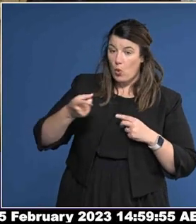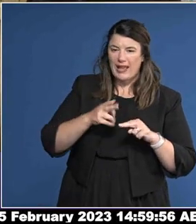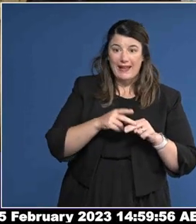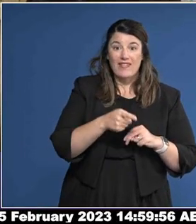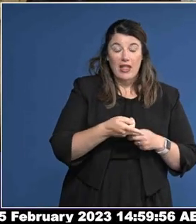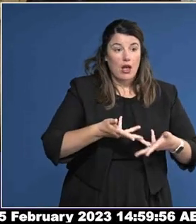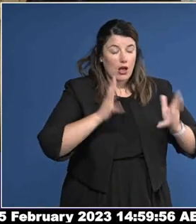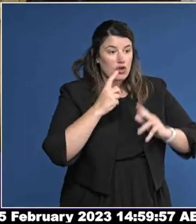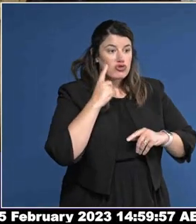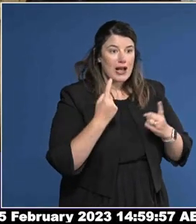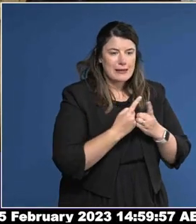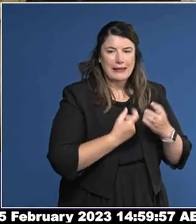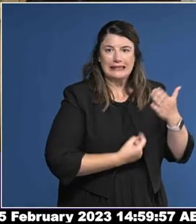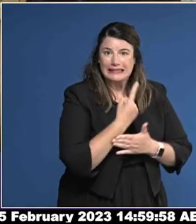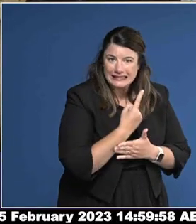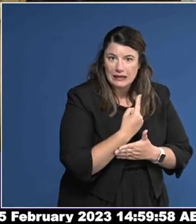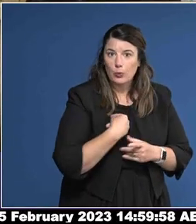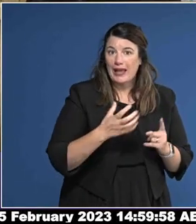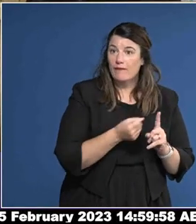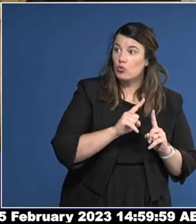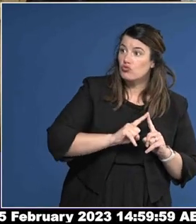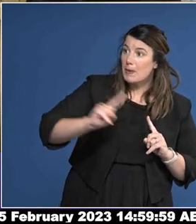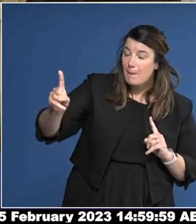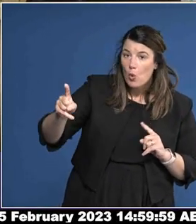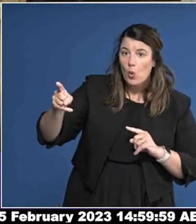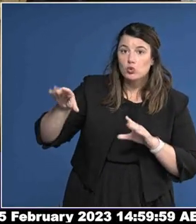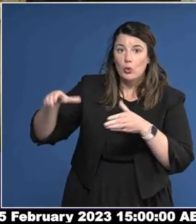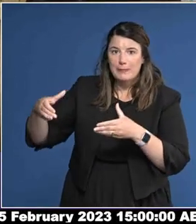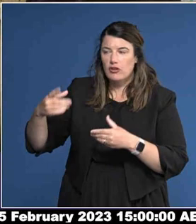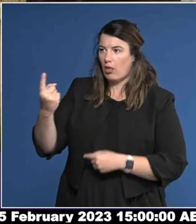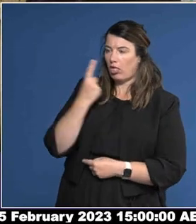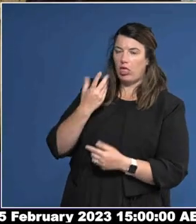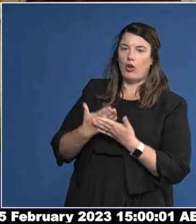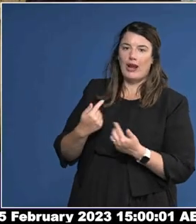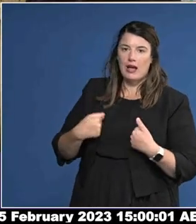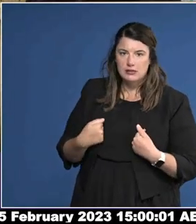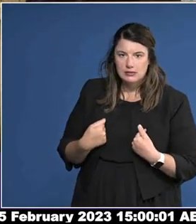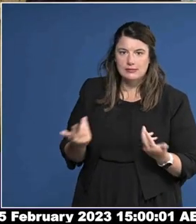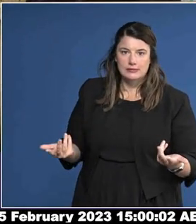that. So if every time you help someone go to the beach and go swimming and someone does